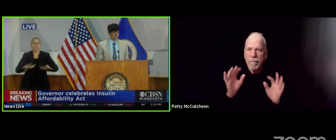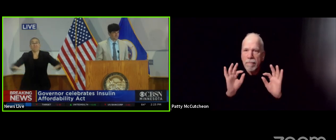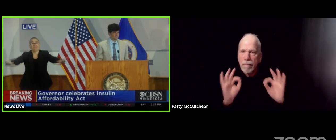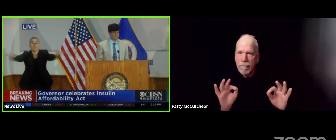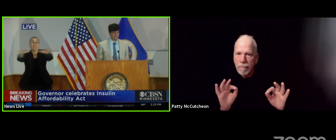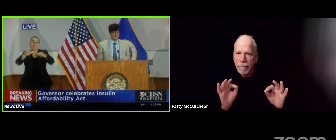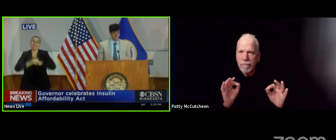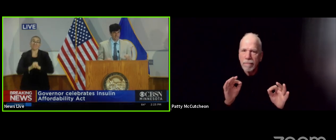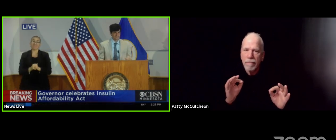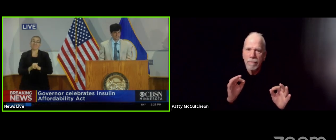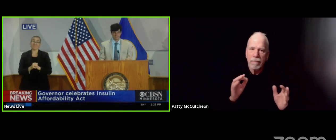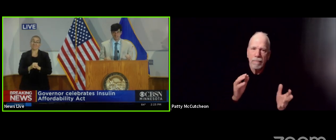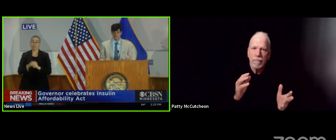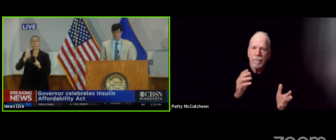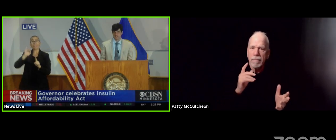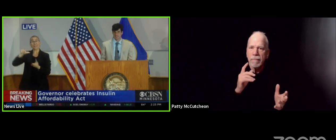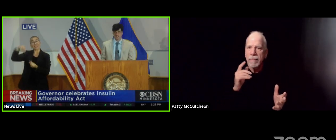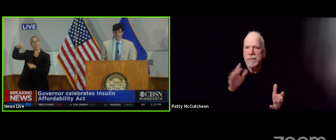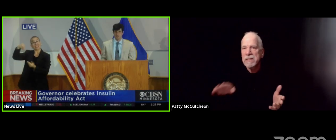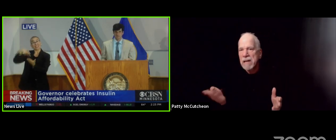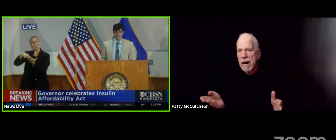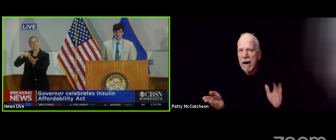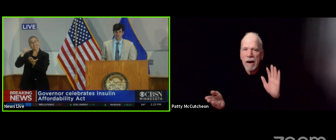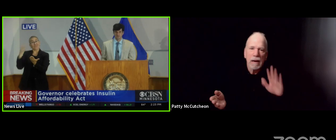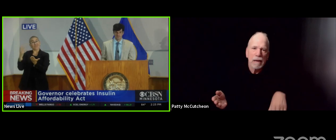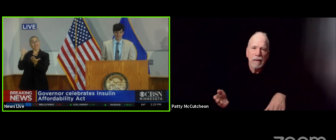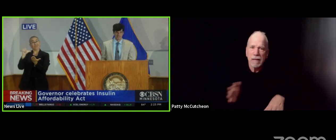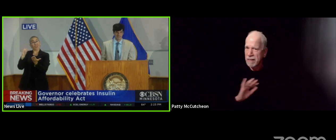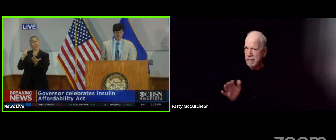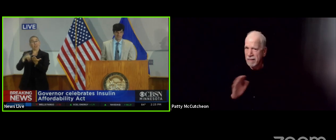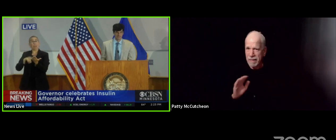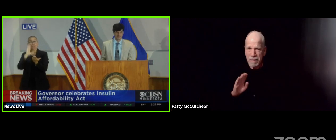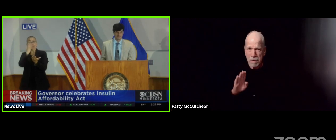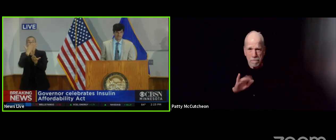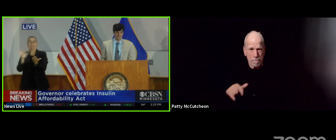JUST TO GET INSULIN INTO THE HANDS OF PEOPLE WHO NEED IT.